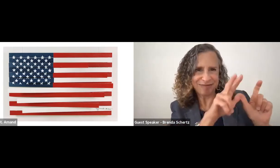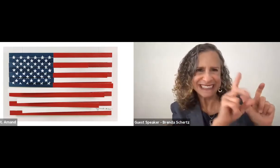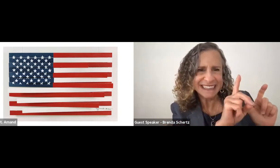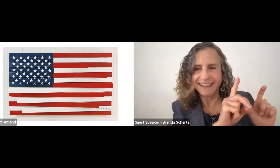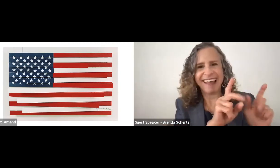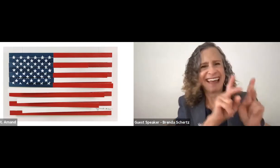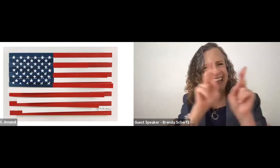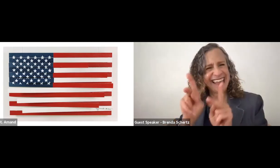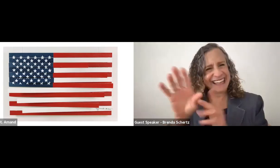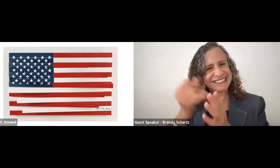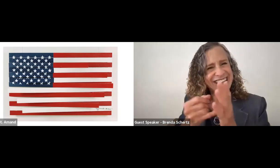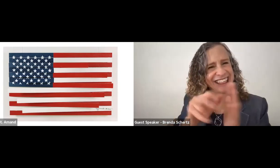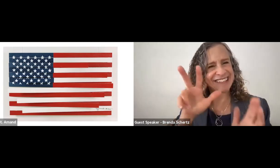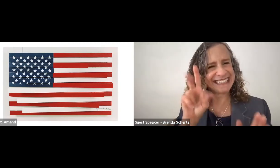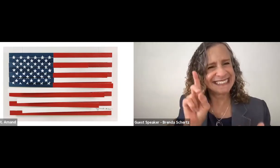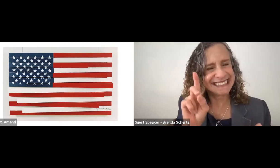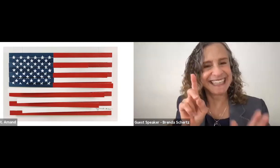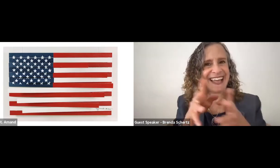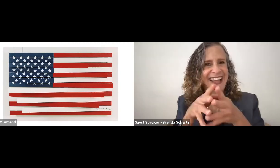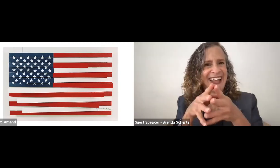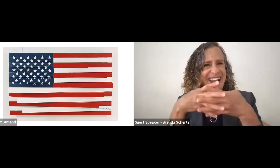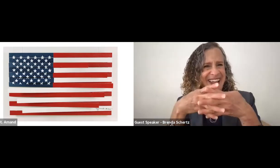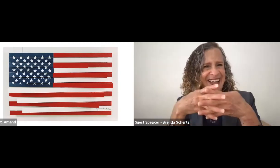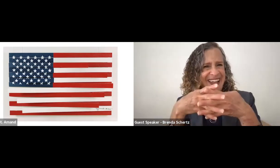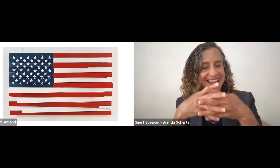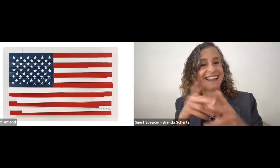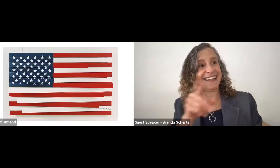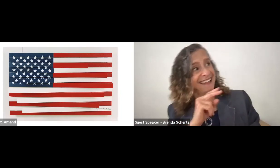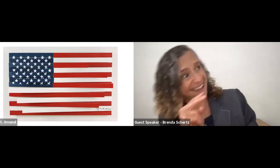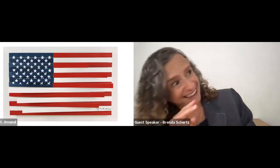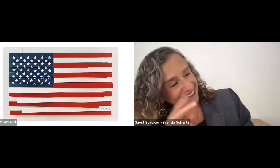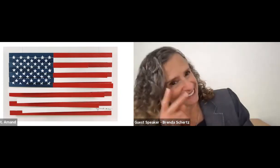through his artwork in a 3D way, and ASL is also 3D, so I think